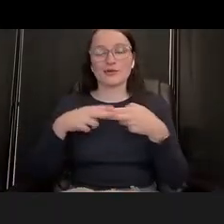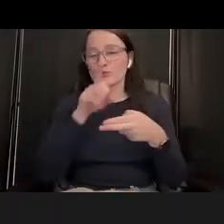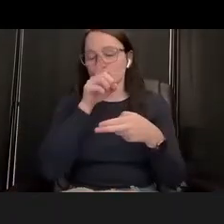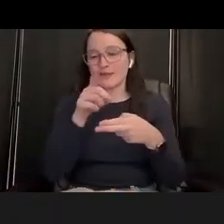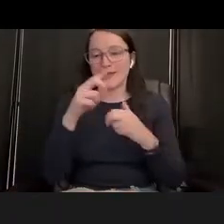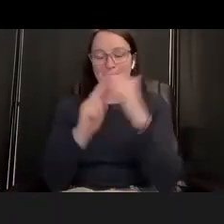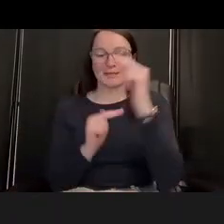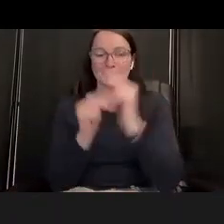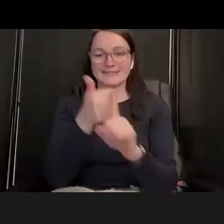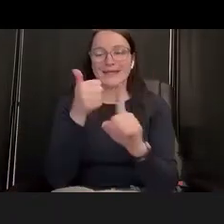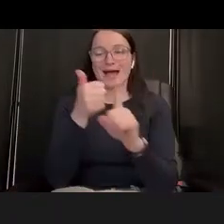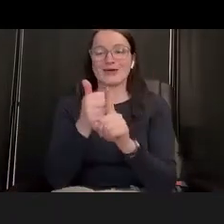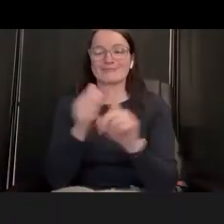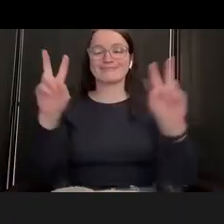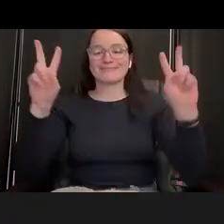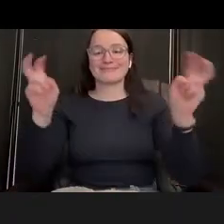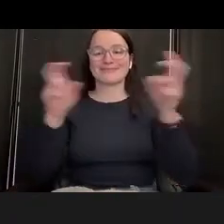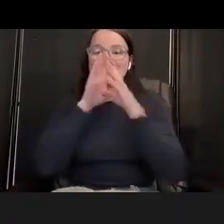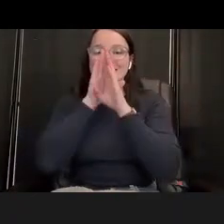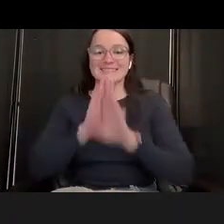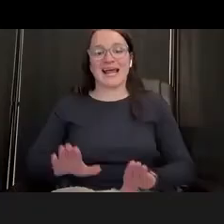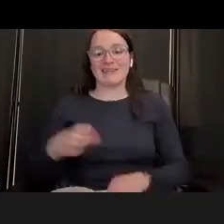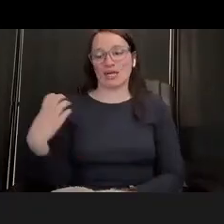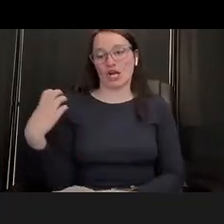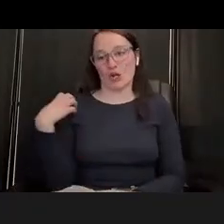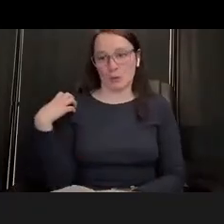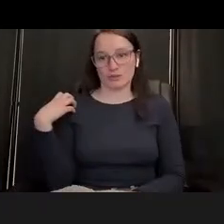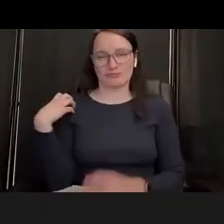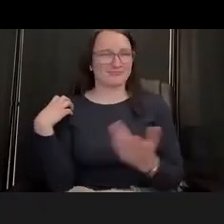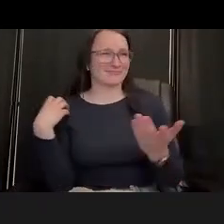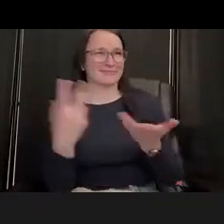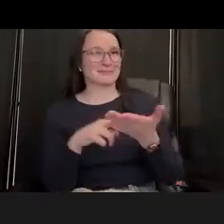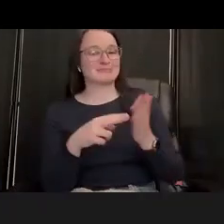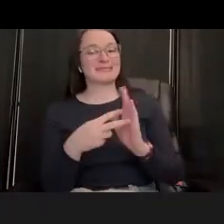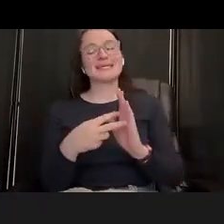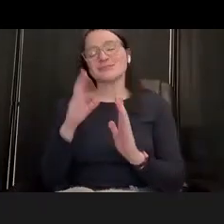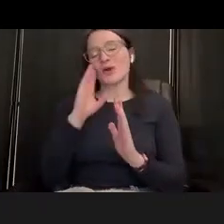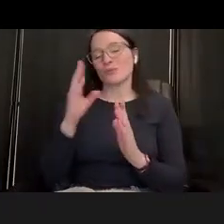you say Emma how is the building a silent coach and for this one I'm going to tell a story. So